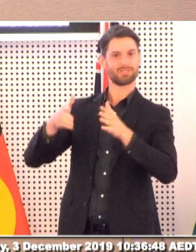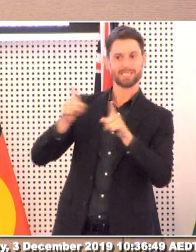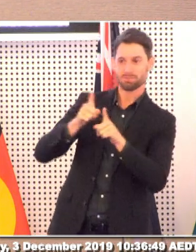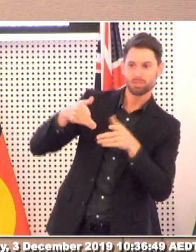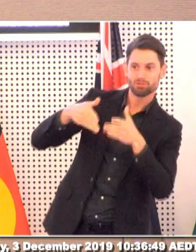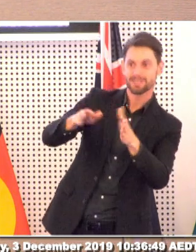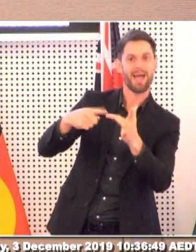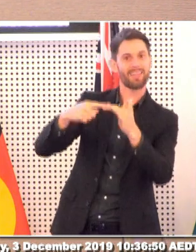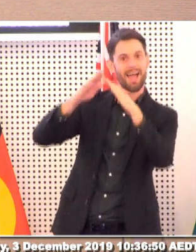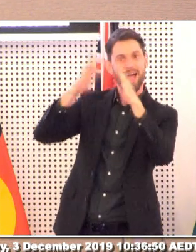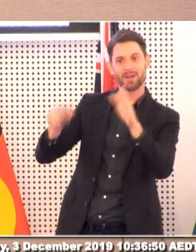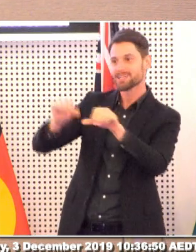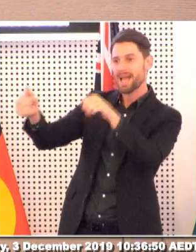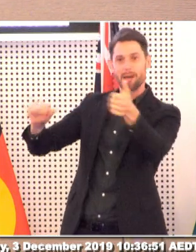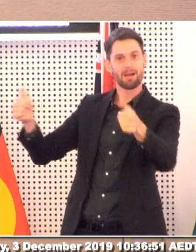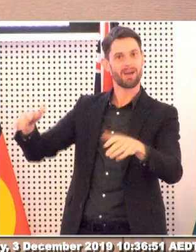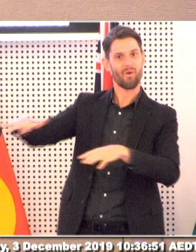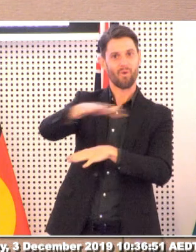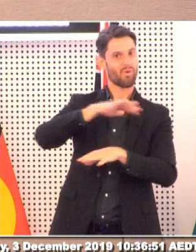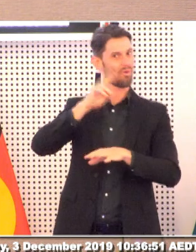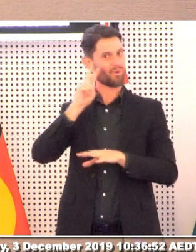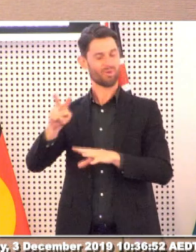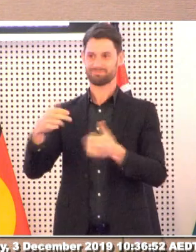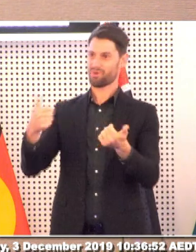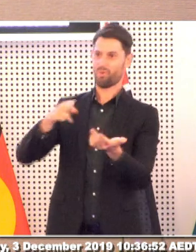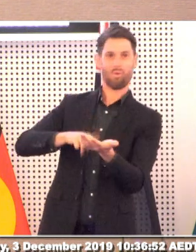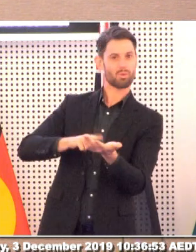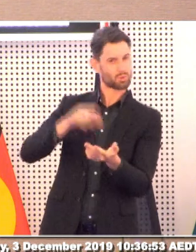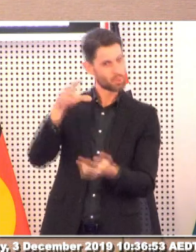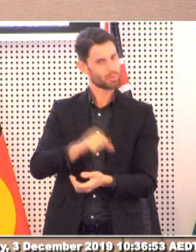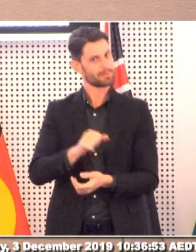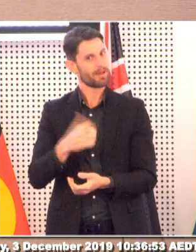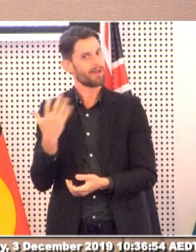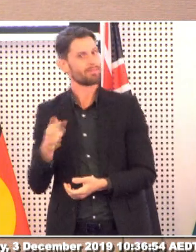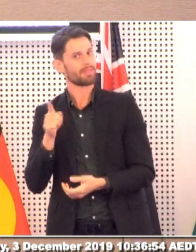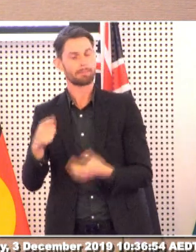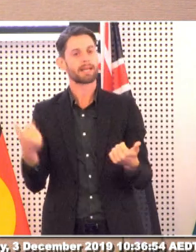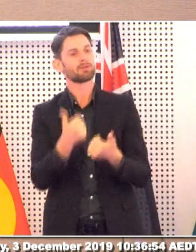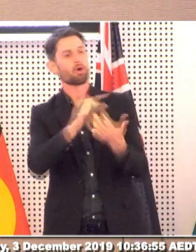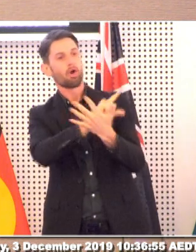is provided but other people should have many other housing options – housing and support options.